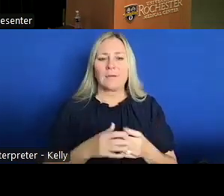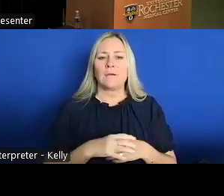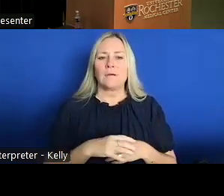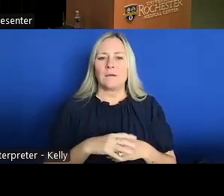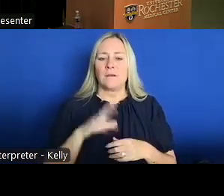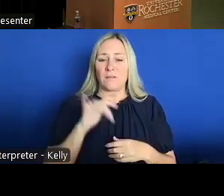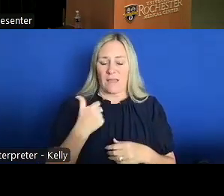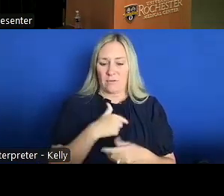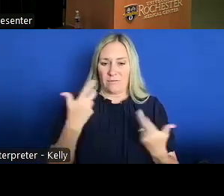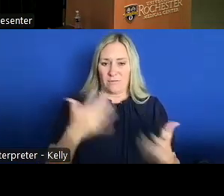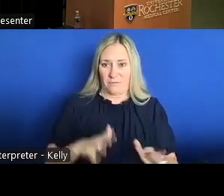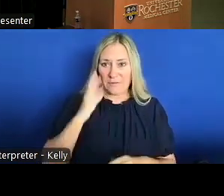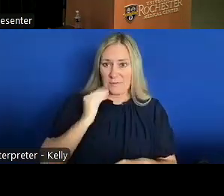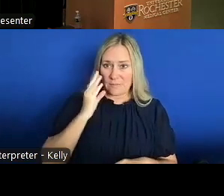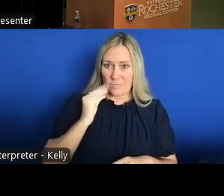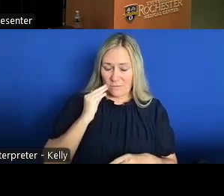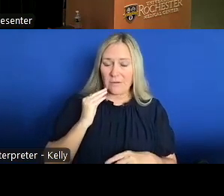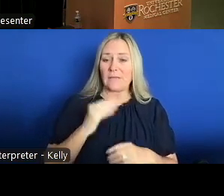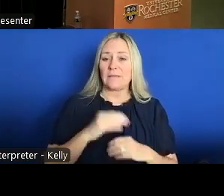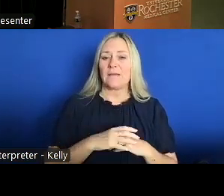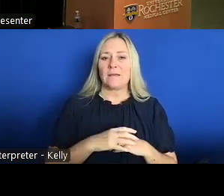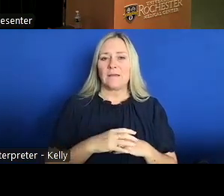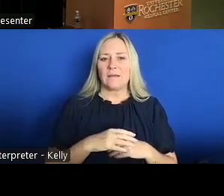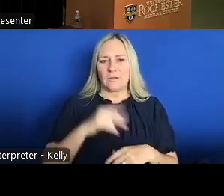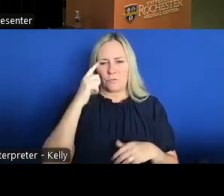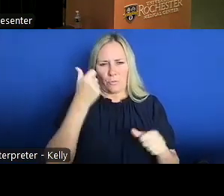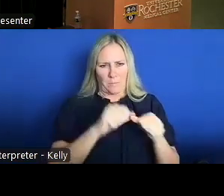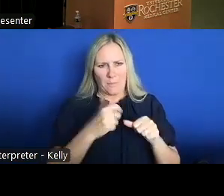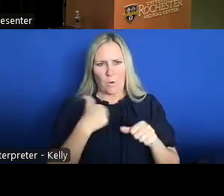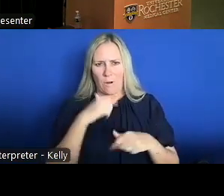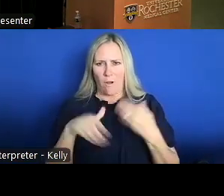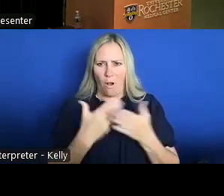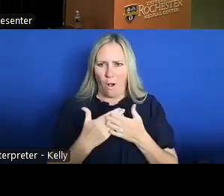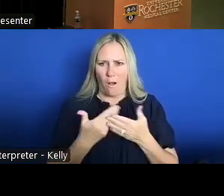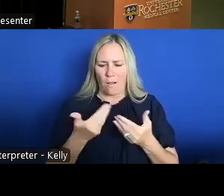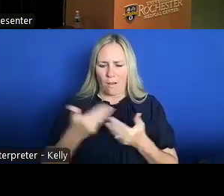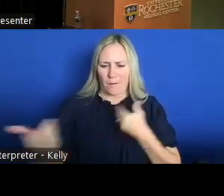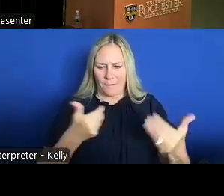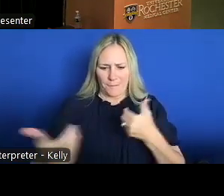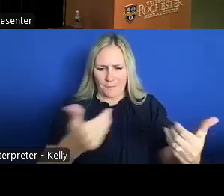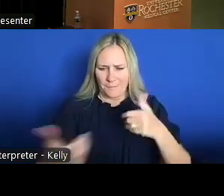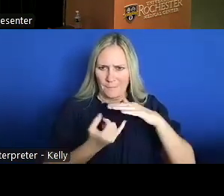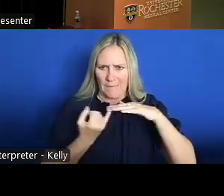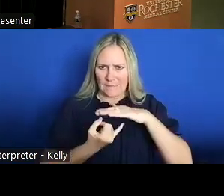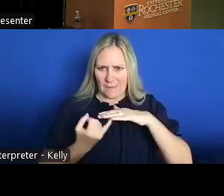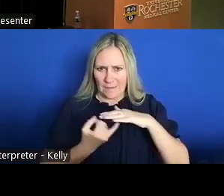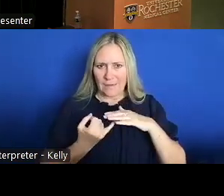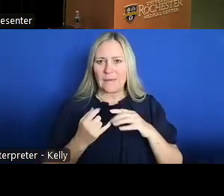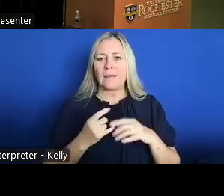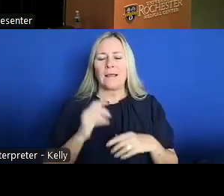and you may remember that period of isolation um and then this sense of time just evaporating